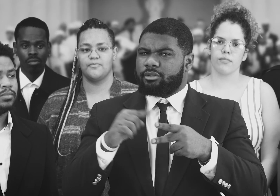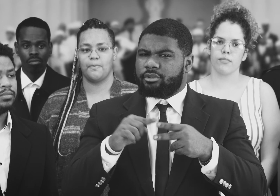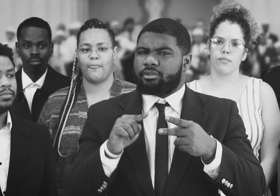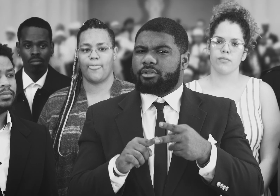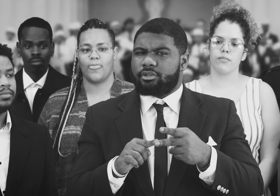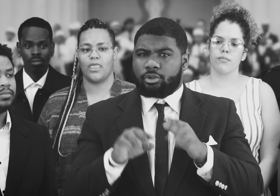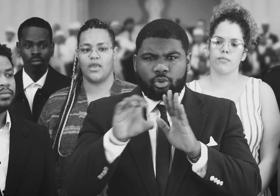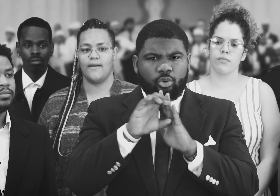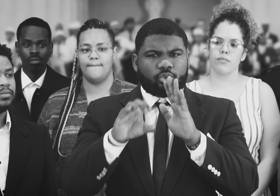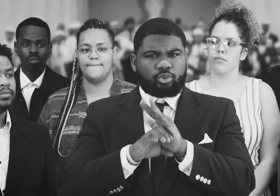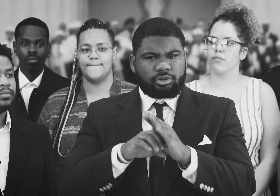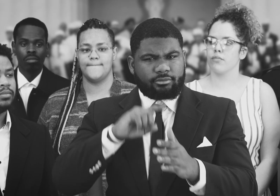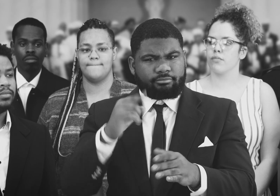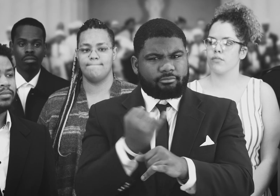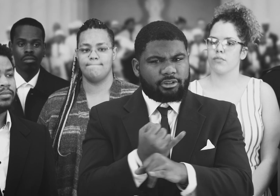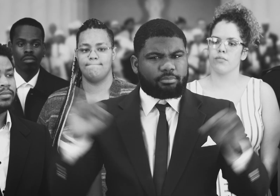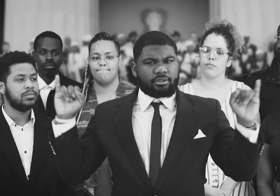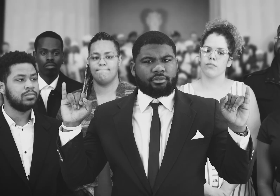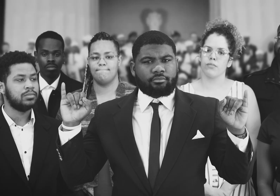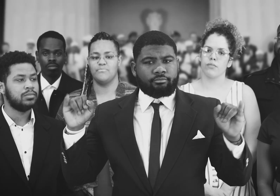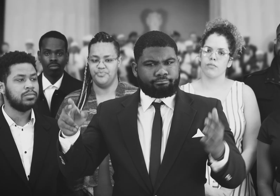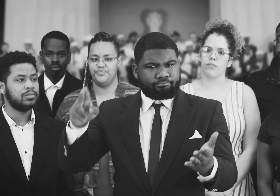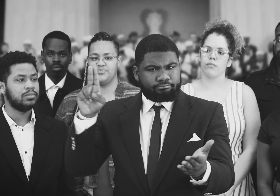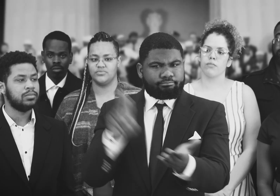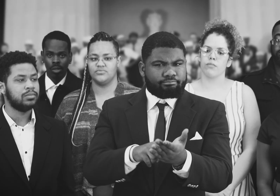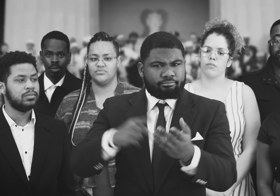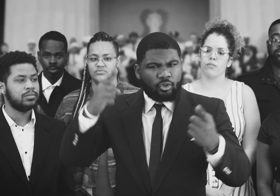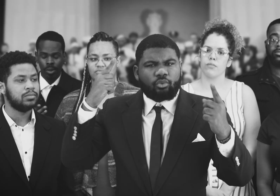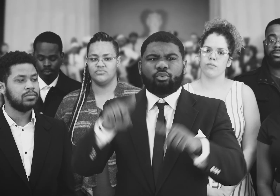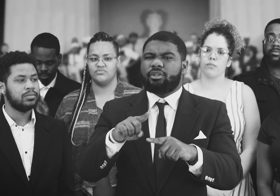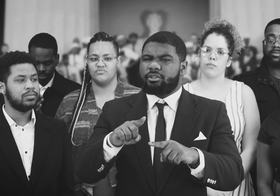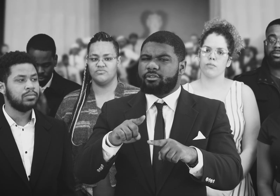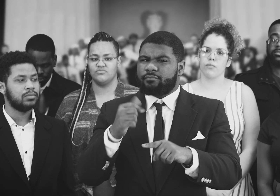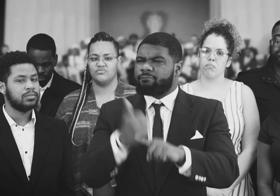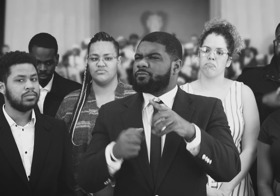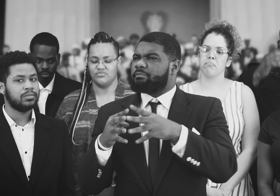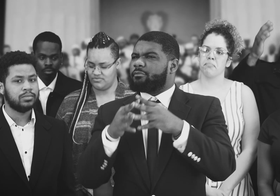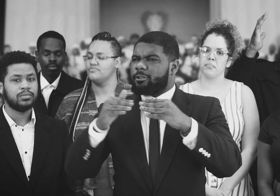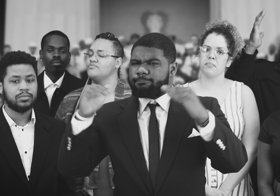words of the Constitution and the Declaration of Independence, they were signing a promissory note to which every American was to fall heir.